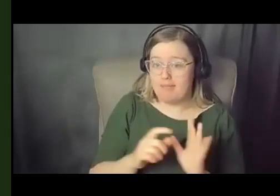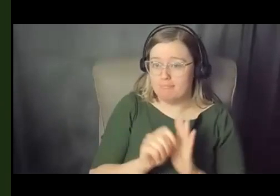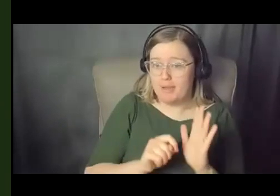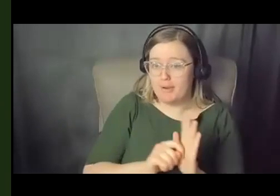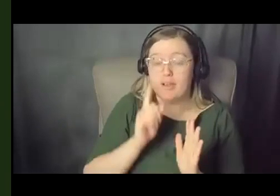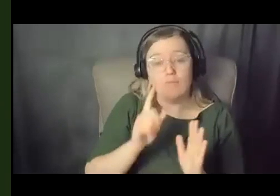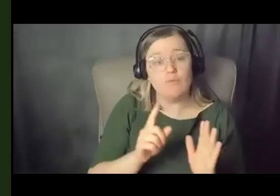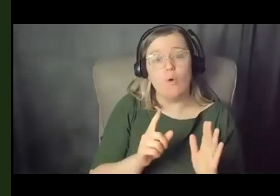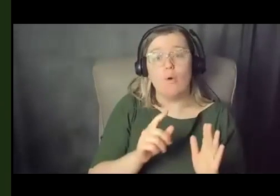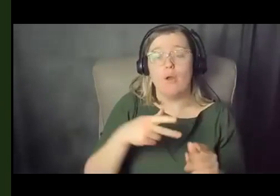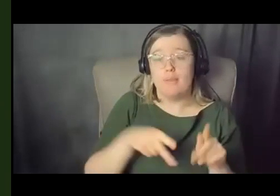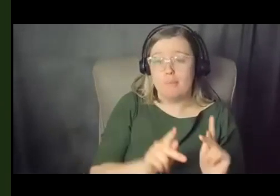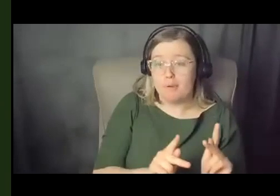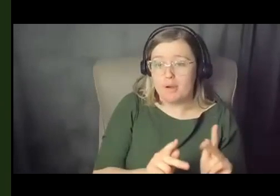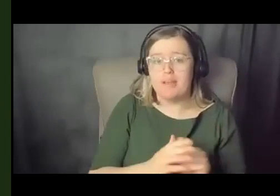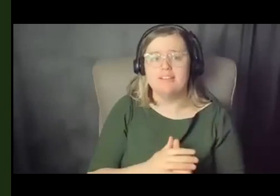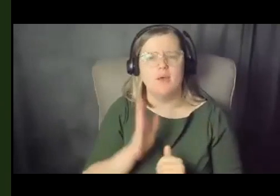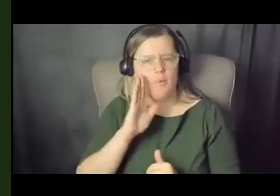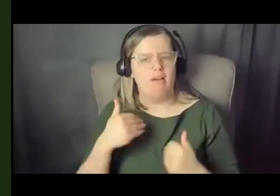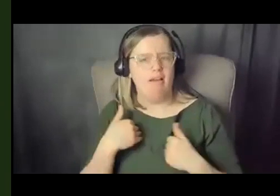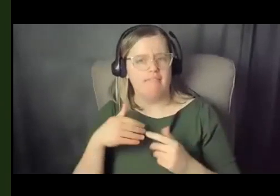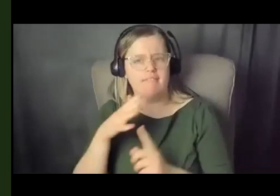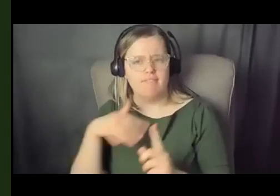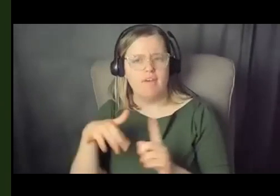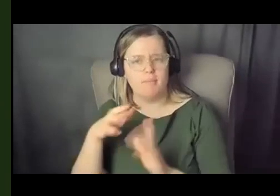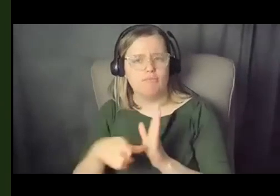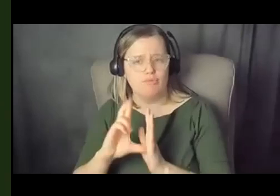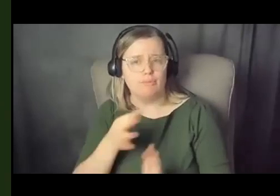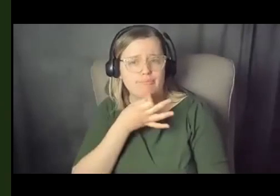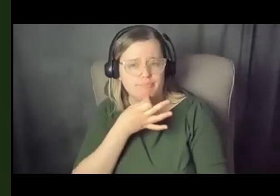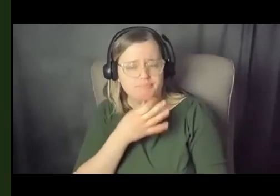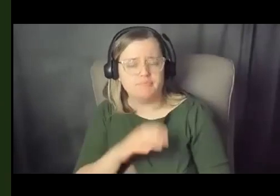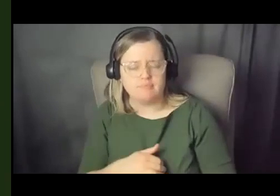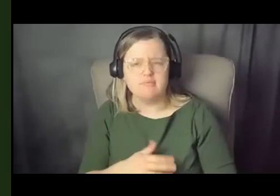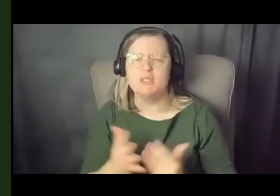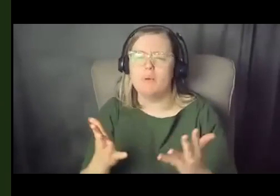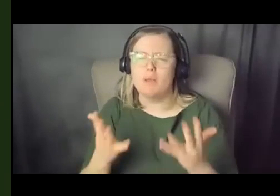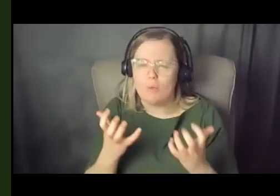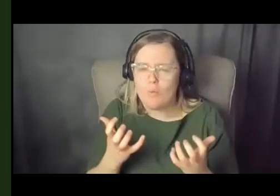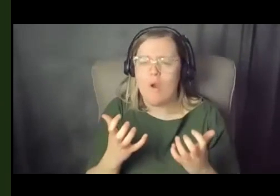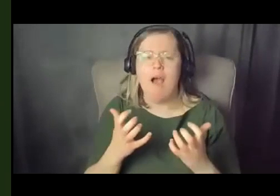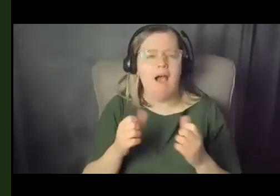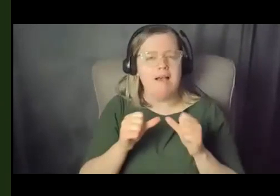will have environmental review coming up. So we are really looking for meaningful ways to continue